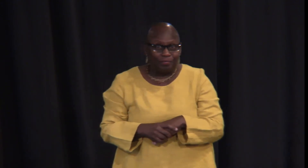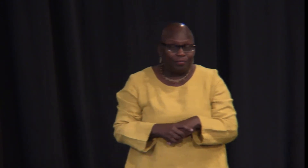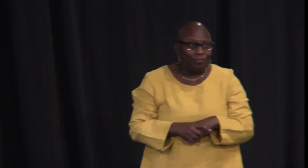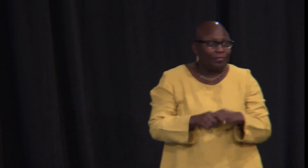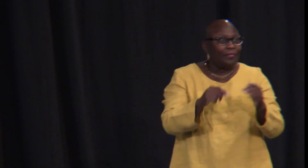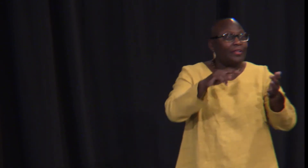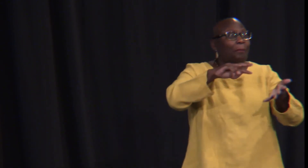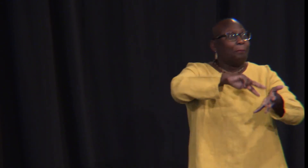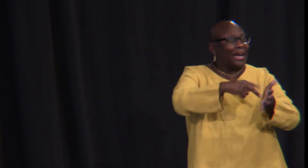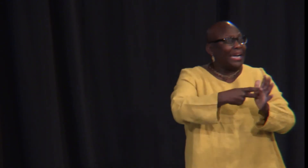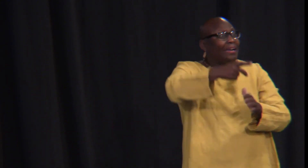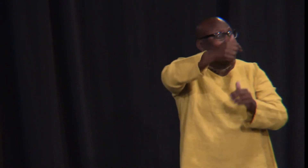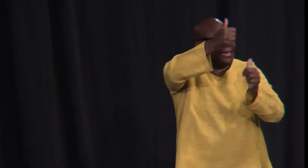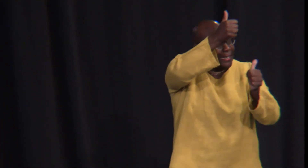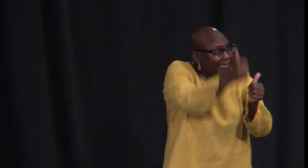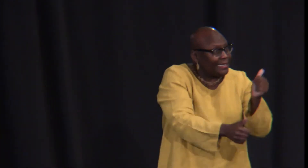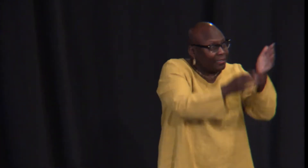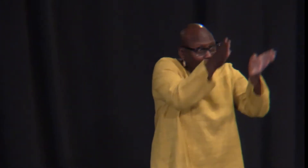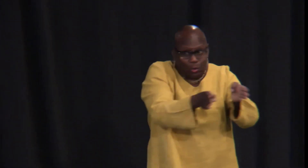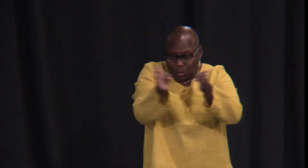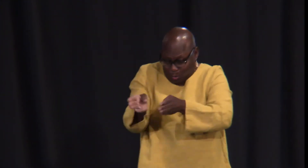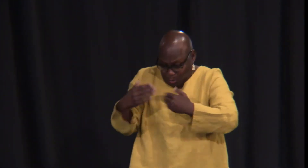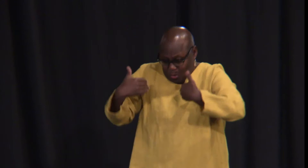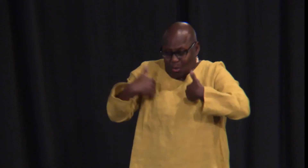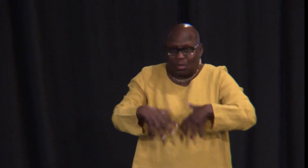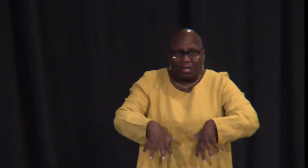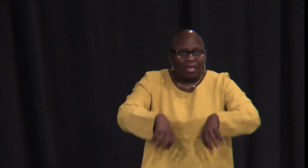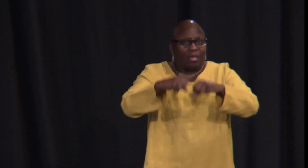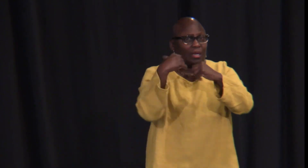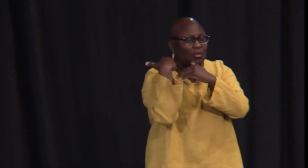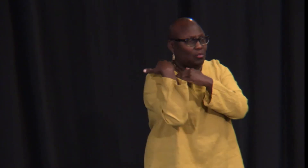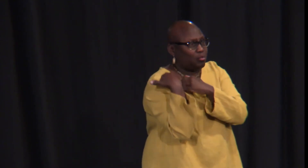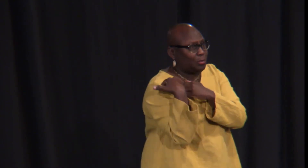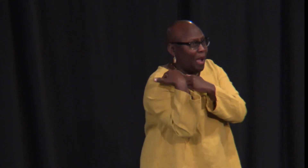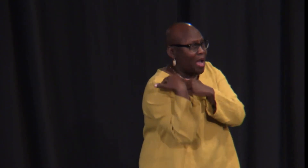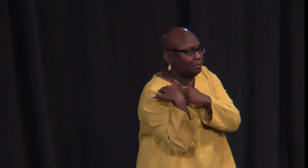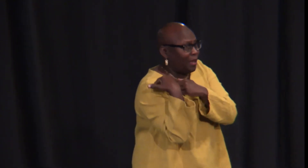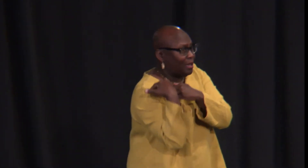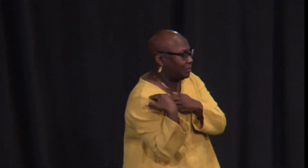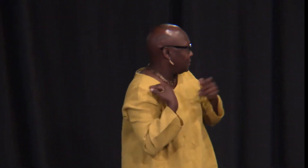like many systems, is extremely powerful. What we don't often understand